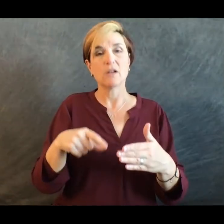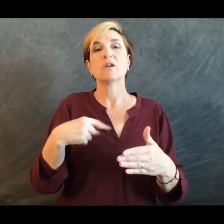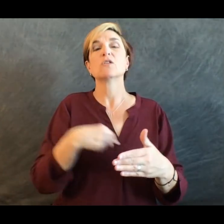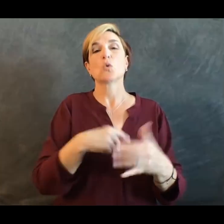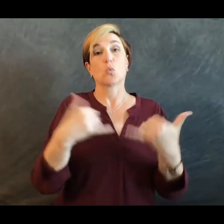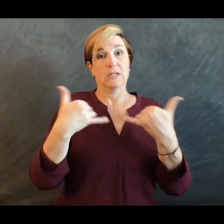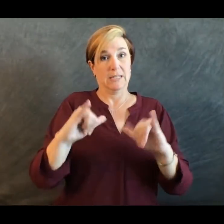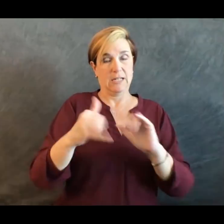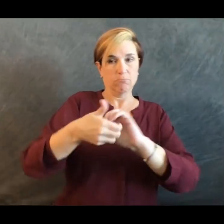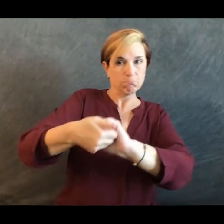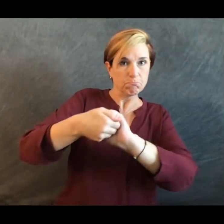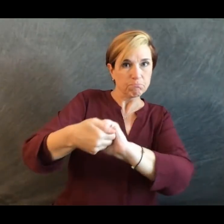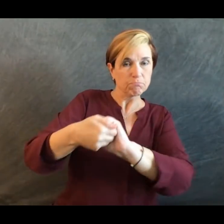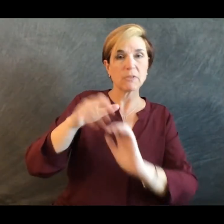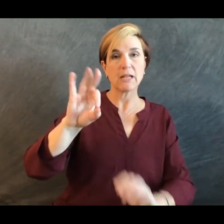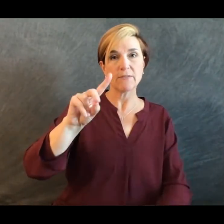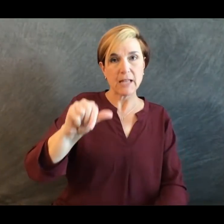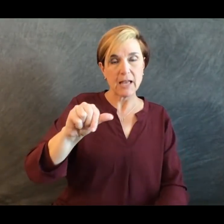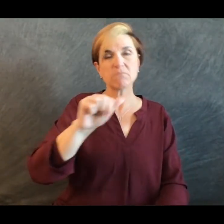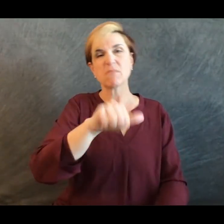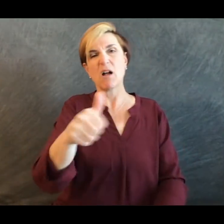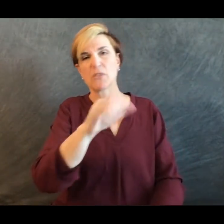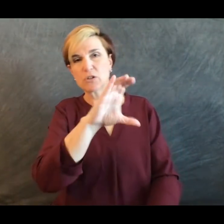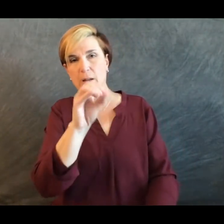suppliers around the country to expand the ability of testing and you just